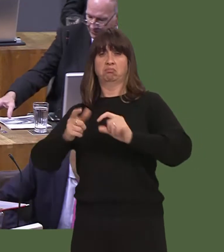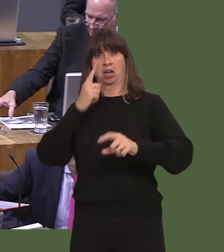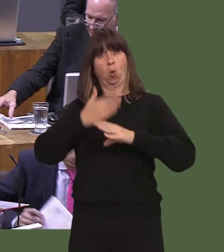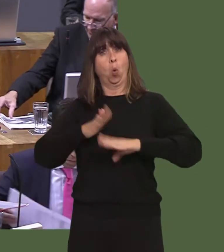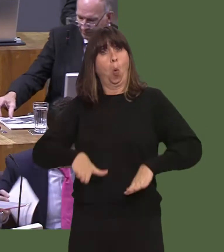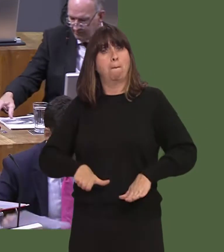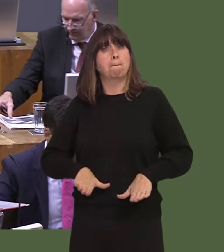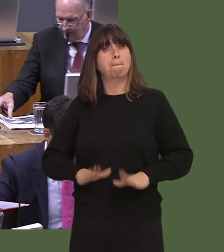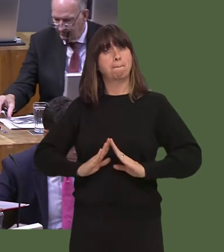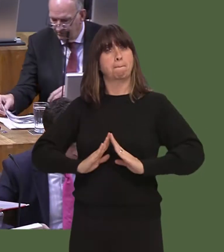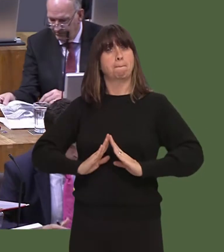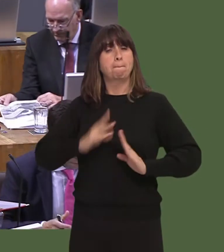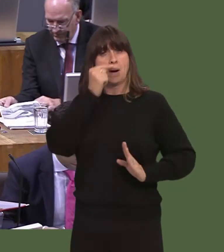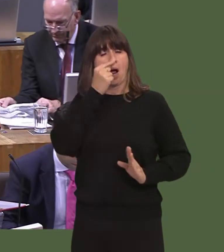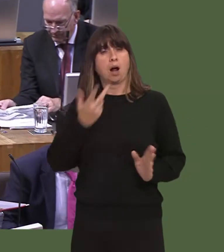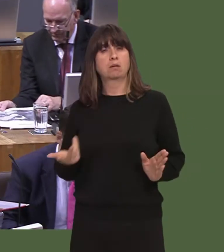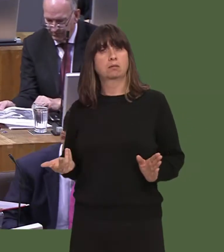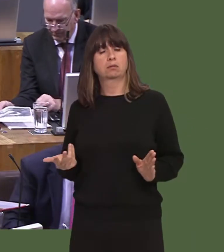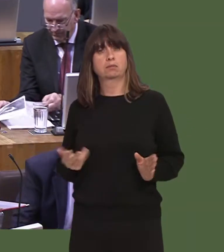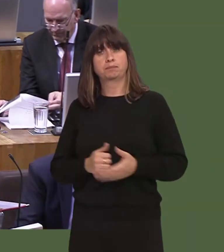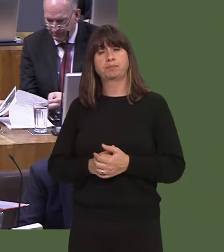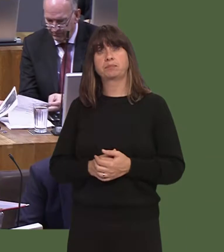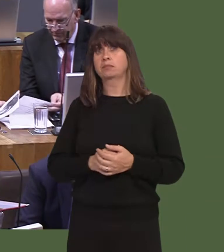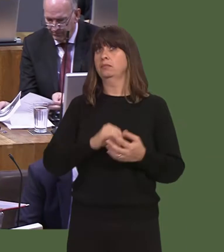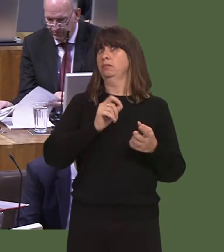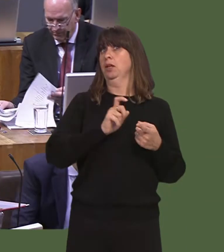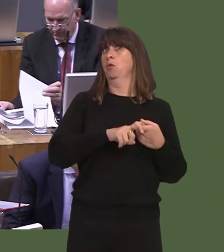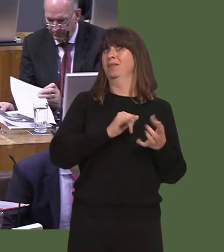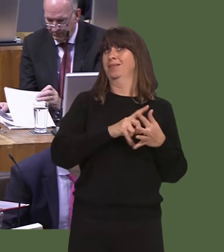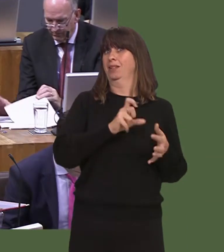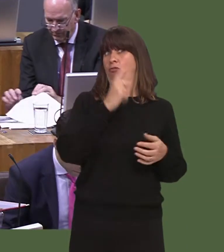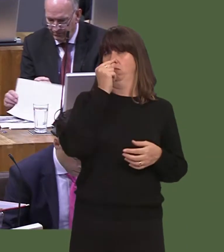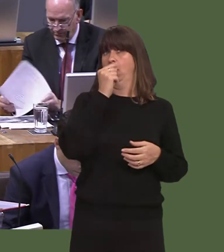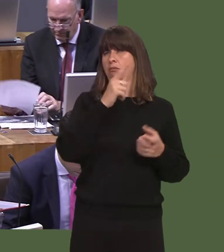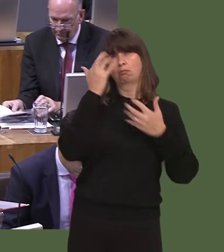I'm sure that companies, and indeed we in the public sector as well, are looking at ways to ensure that people can deliver work at home.